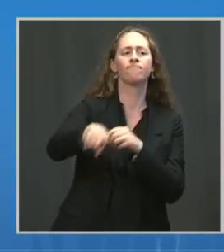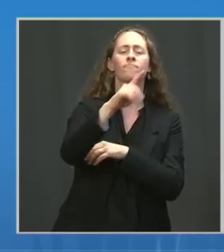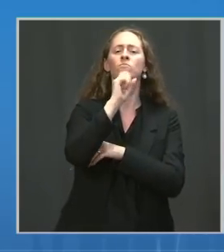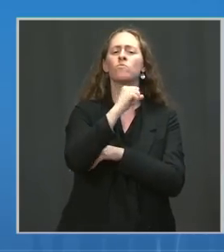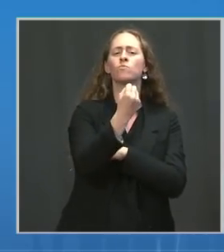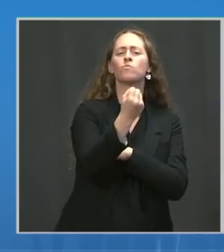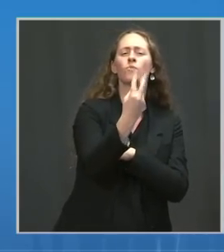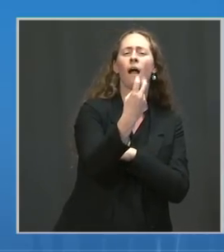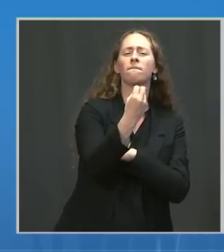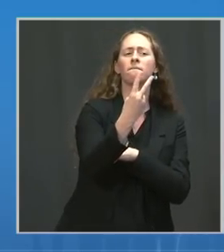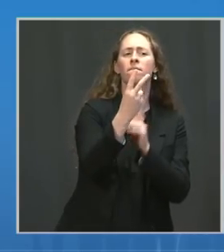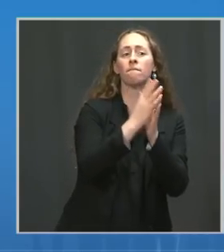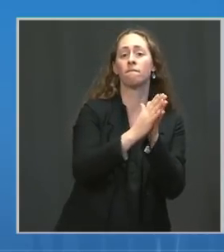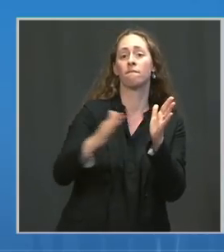That's a very encouraging uptick.